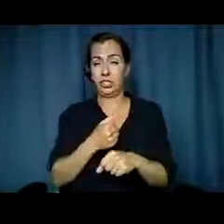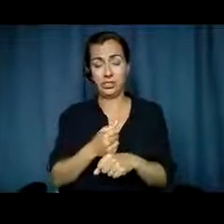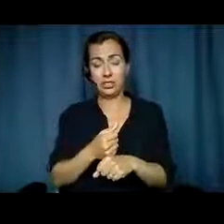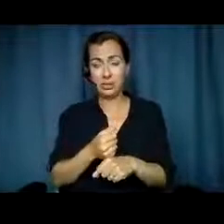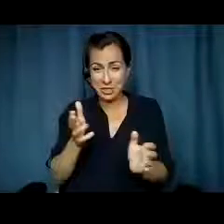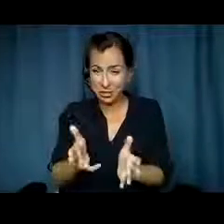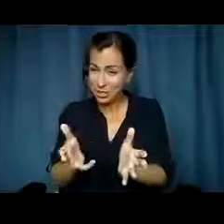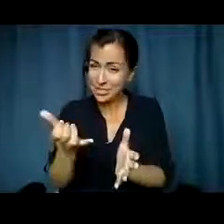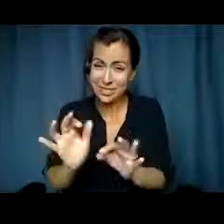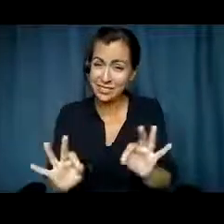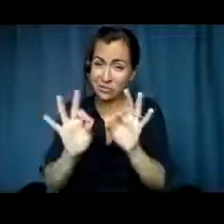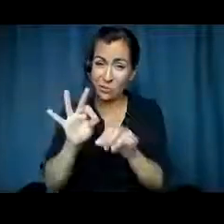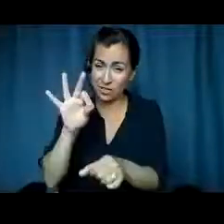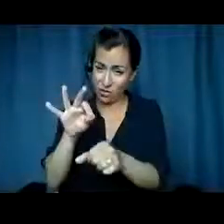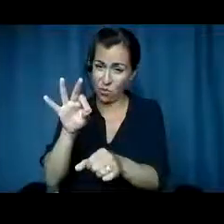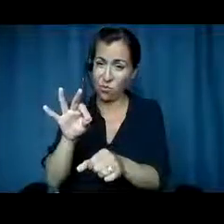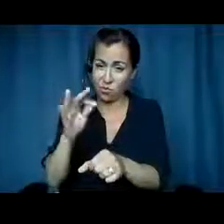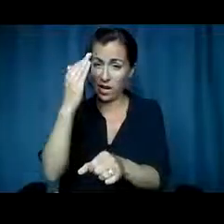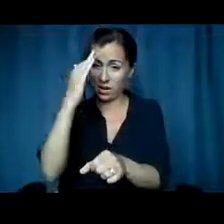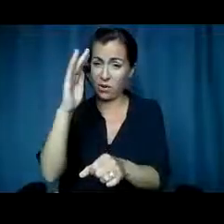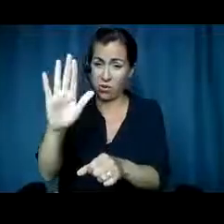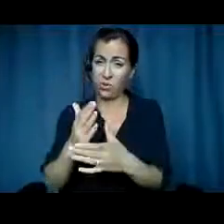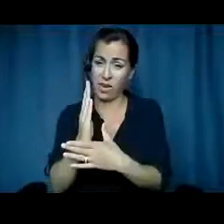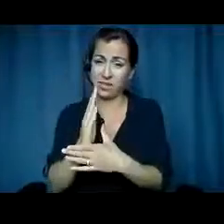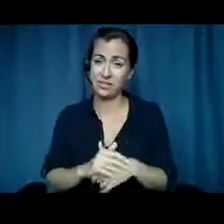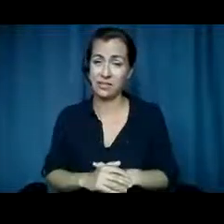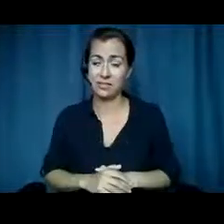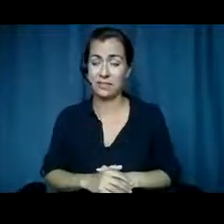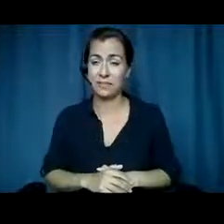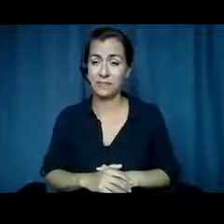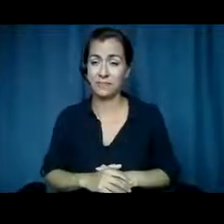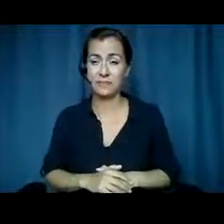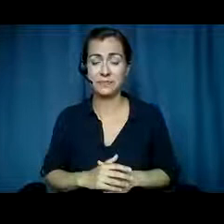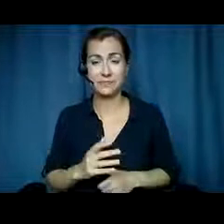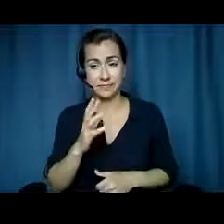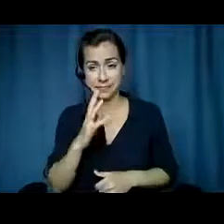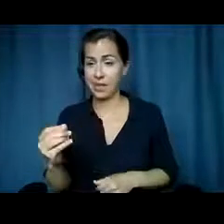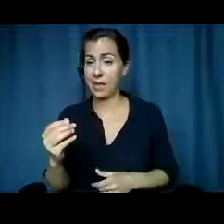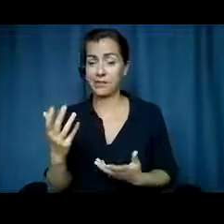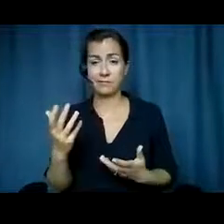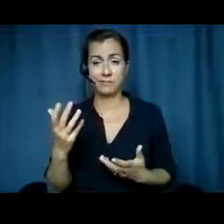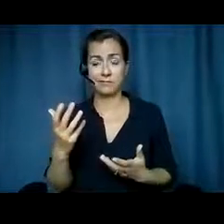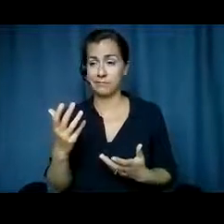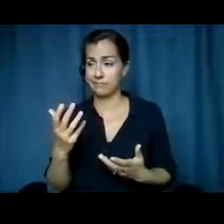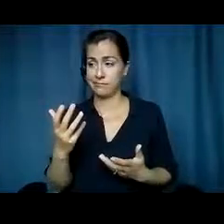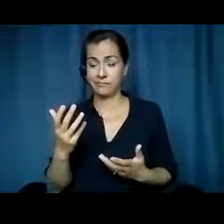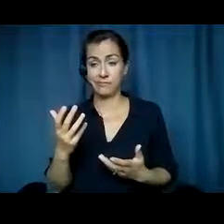materials up. So with that I'm going to